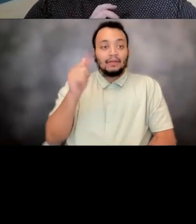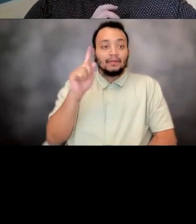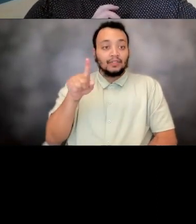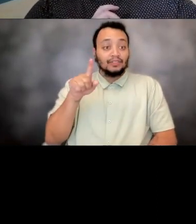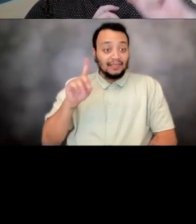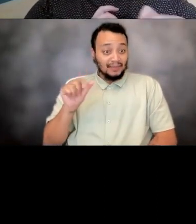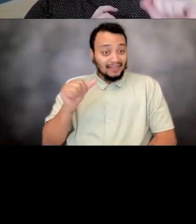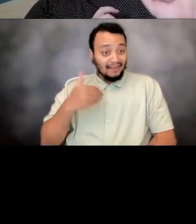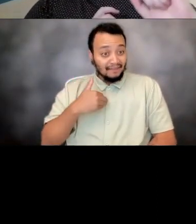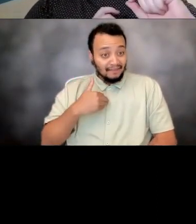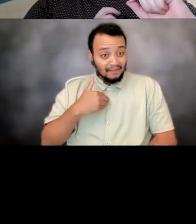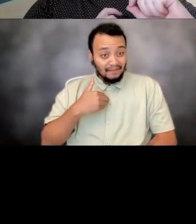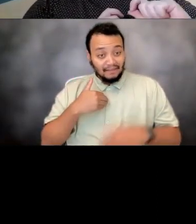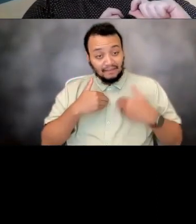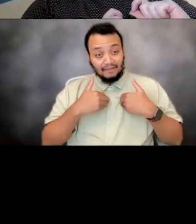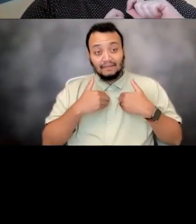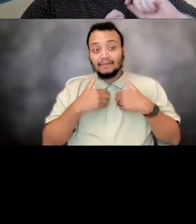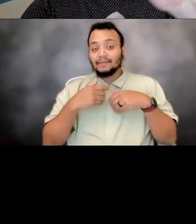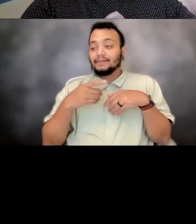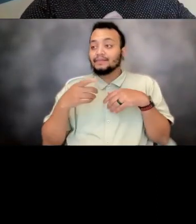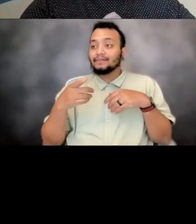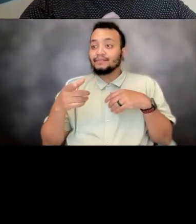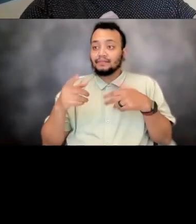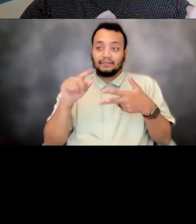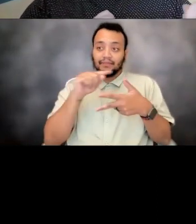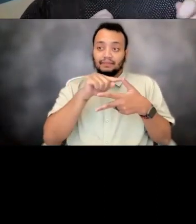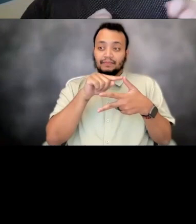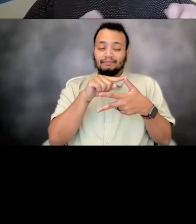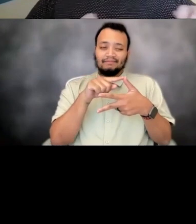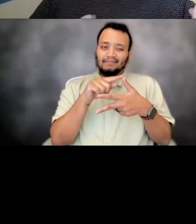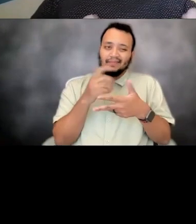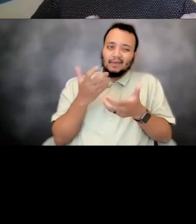we got a few prefer not to answers, which is always great.